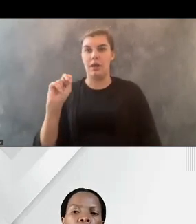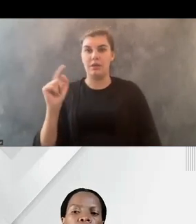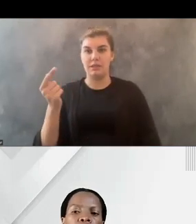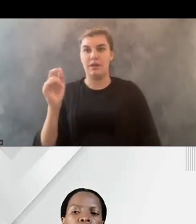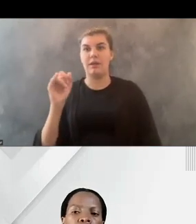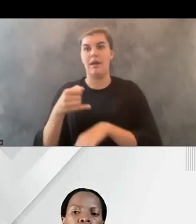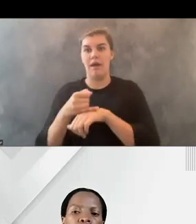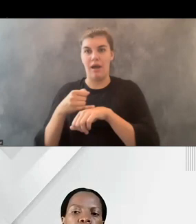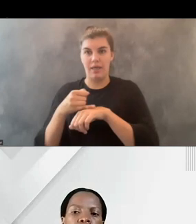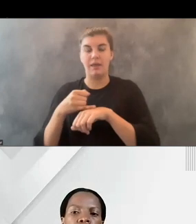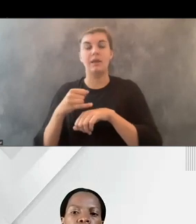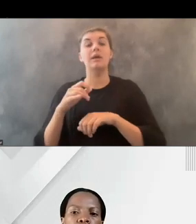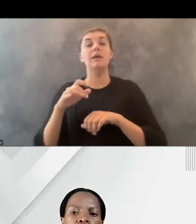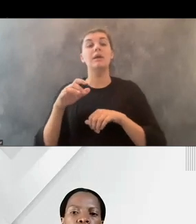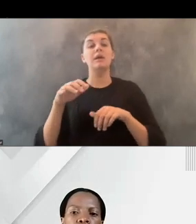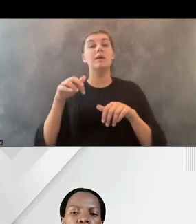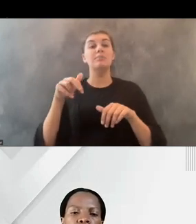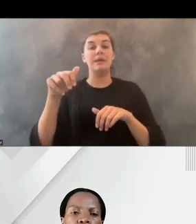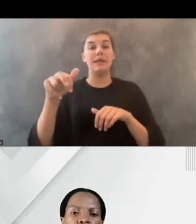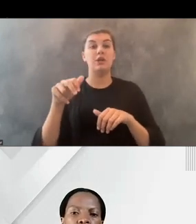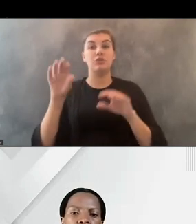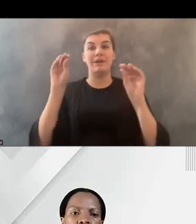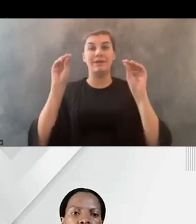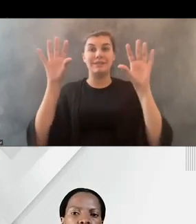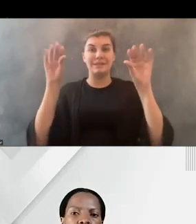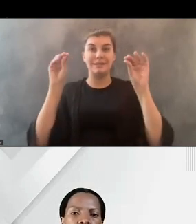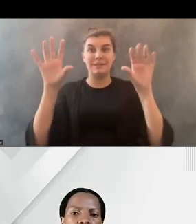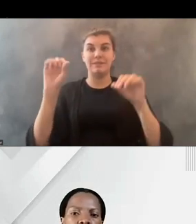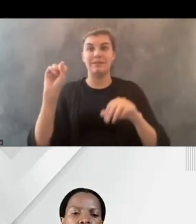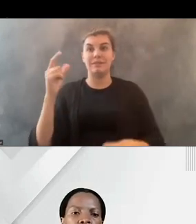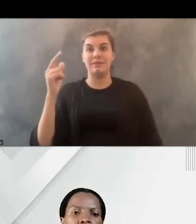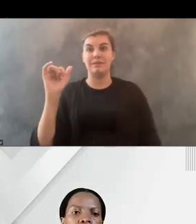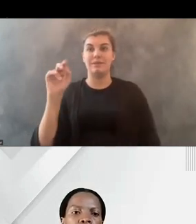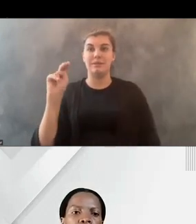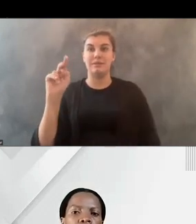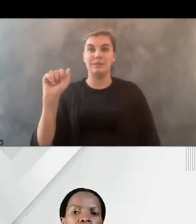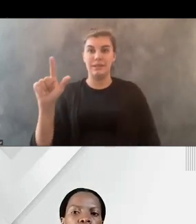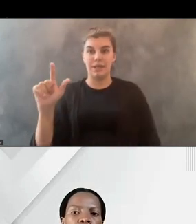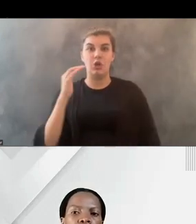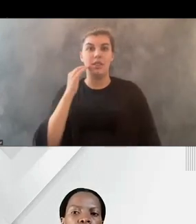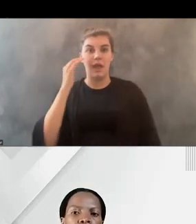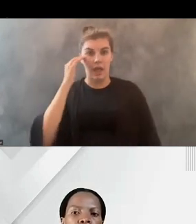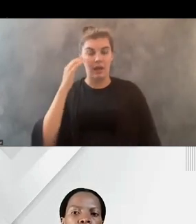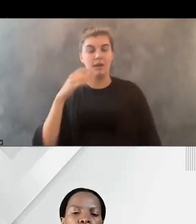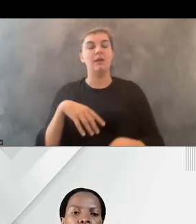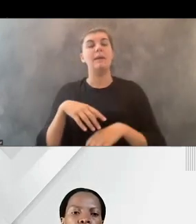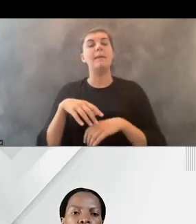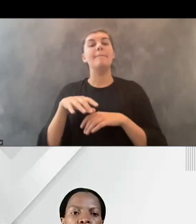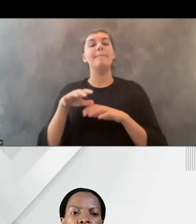Pedestrian signal head is a term from the MUTCD. As mentioned with parallel curb ramps,